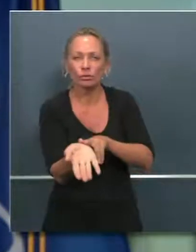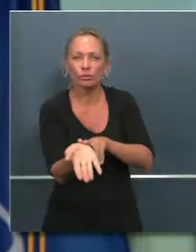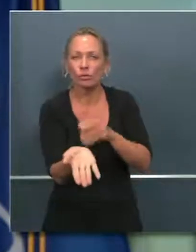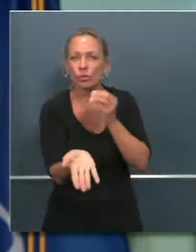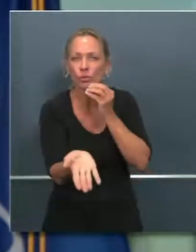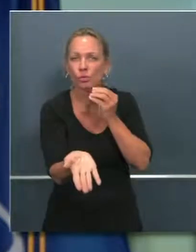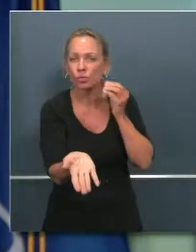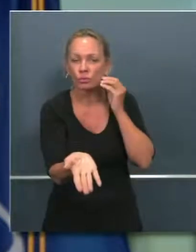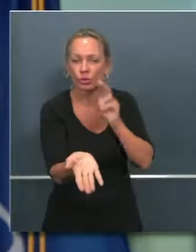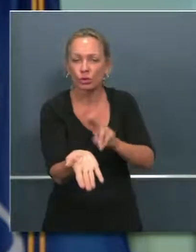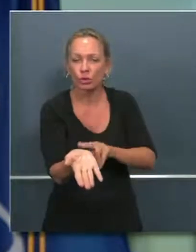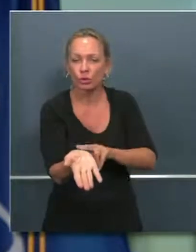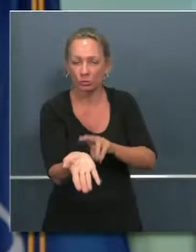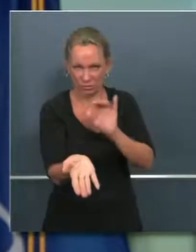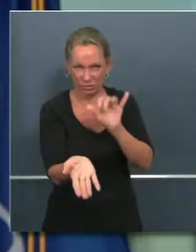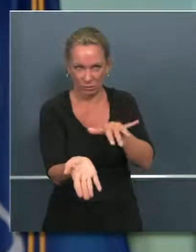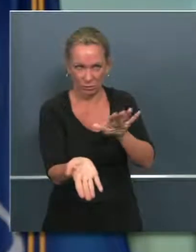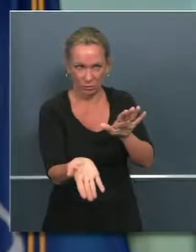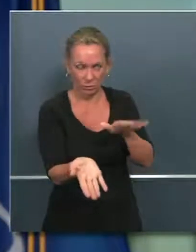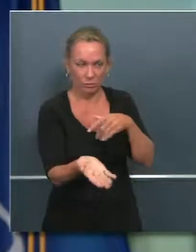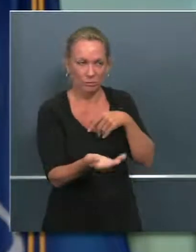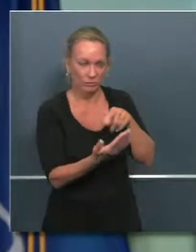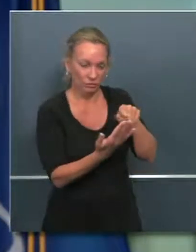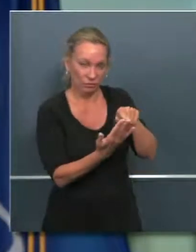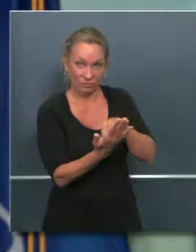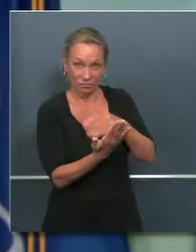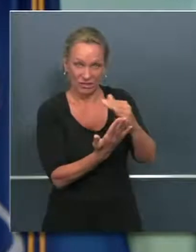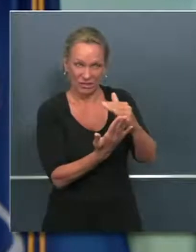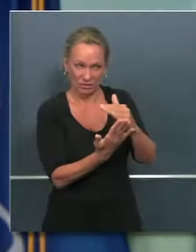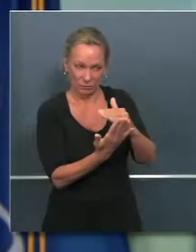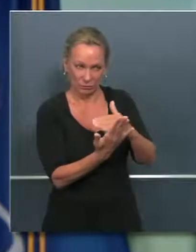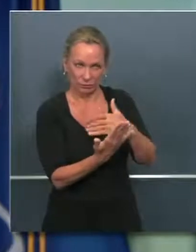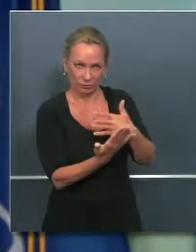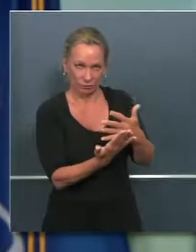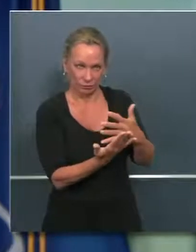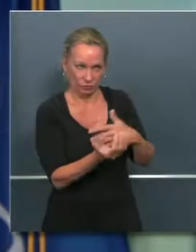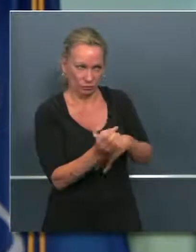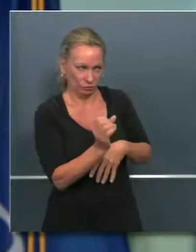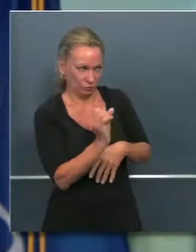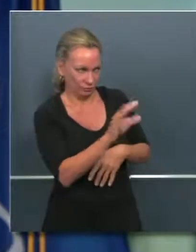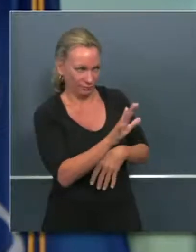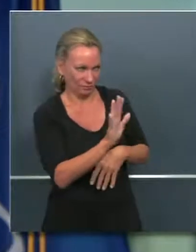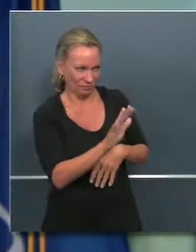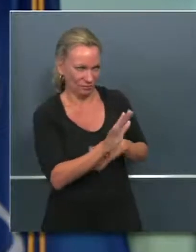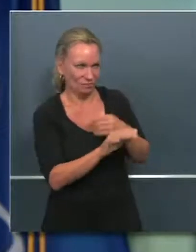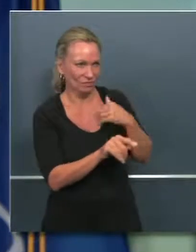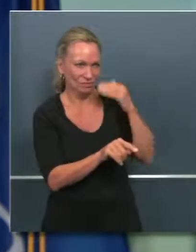of loved ones to be able to not just visit but participate in the care and nourishment of those